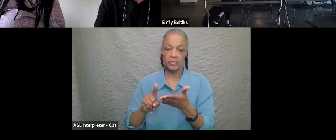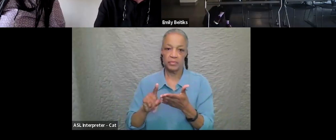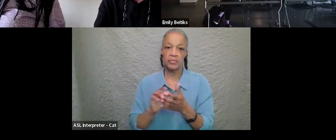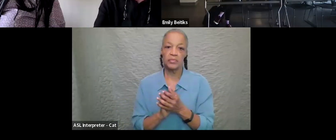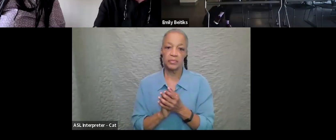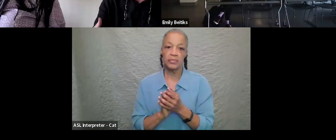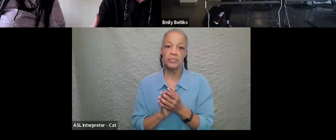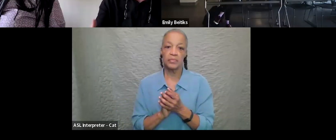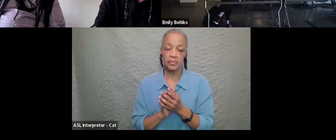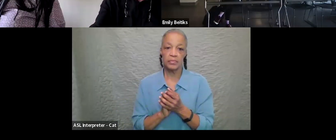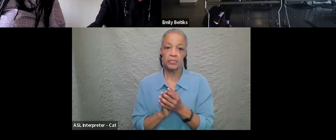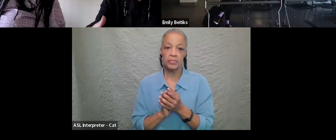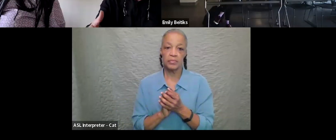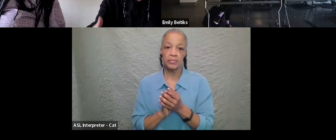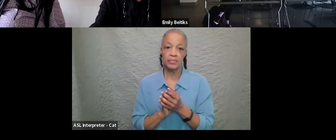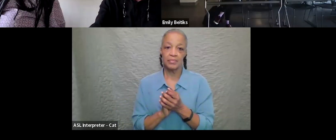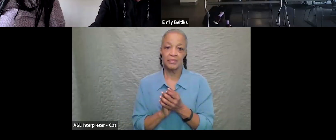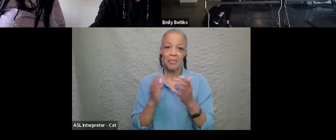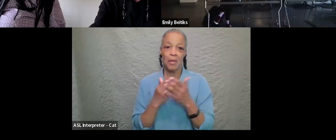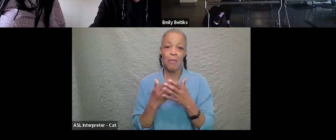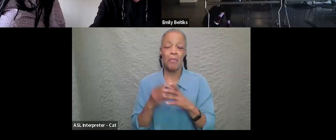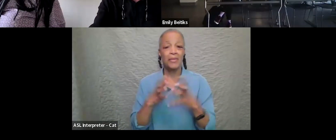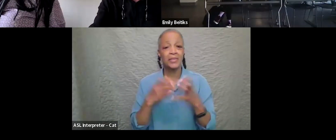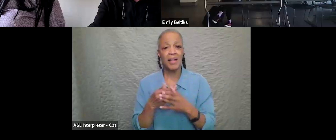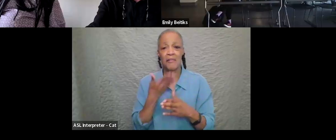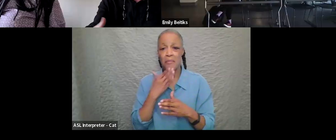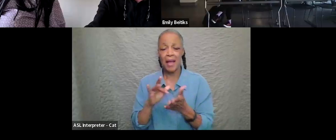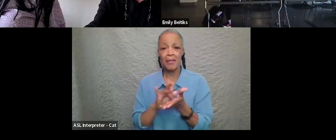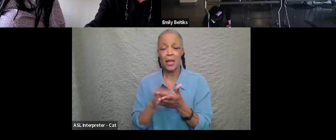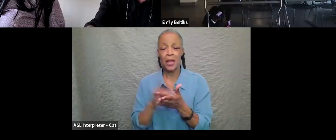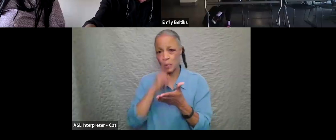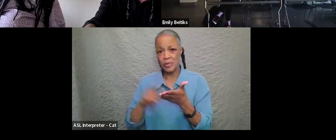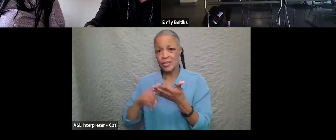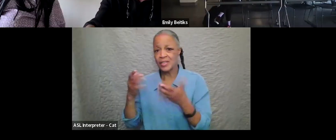But there's a lot of very bad medical research that's done and there's a lot